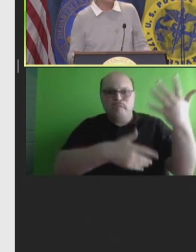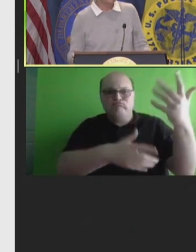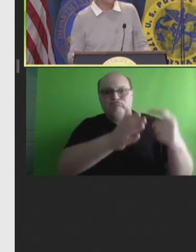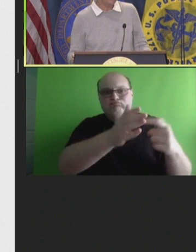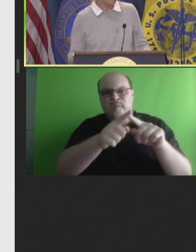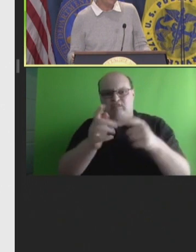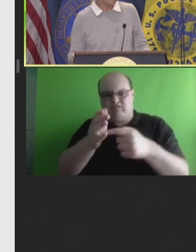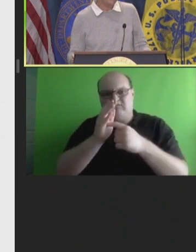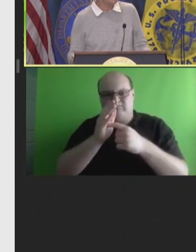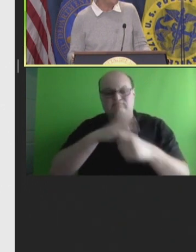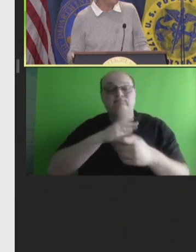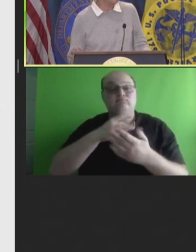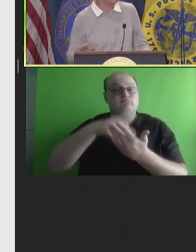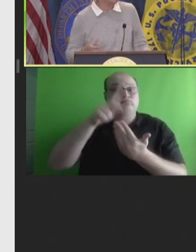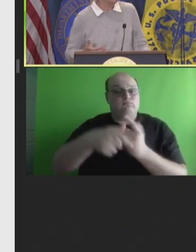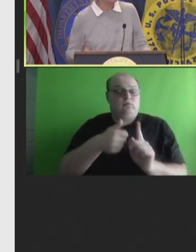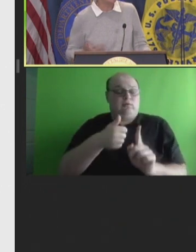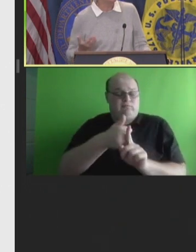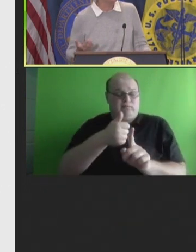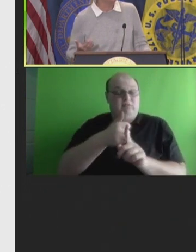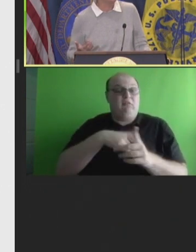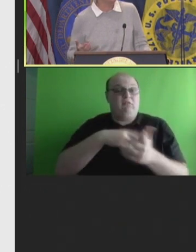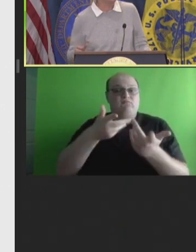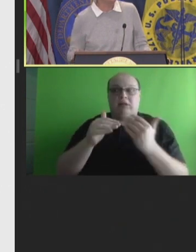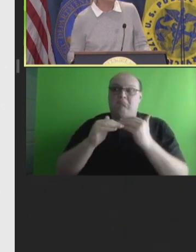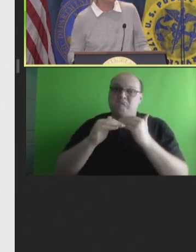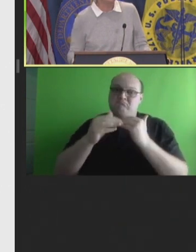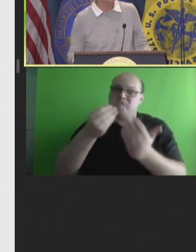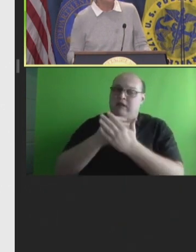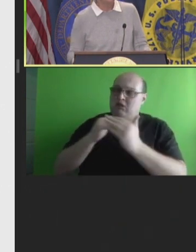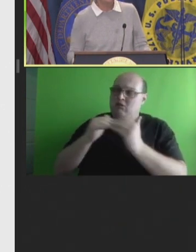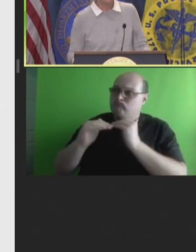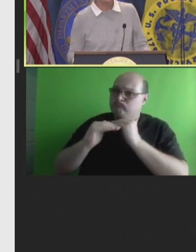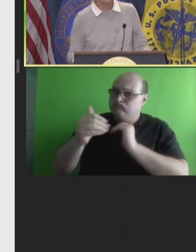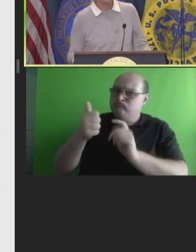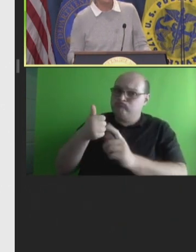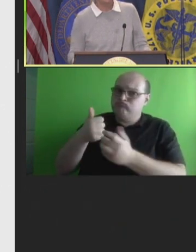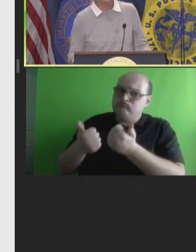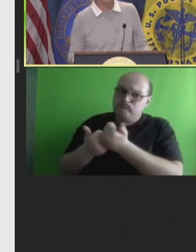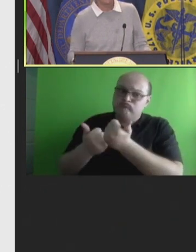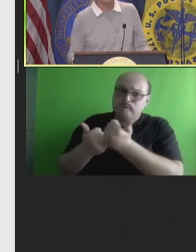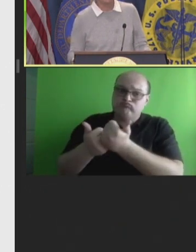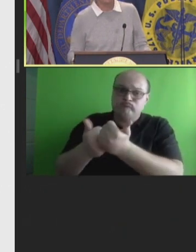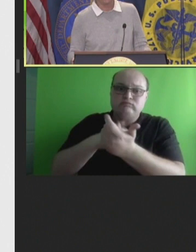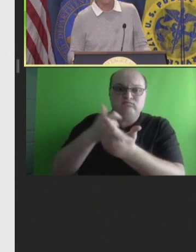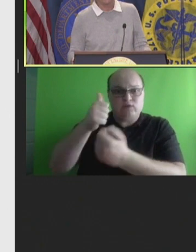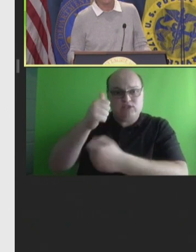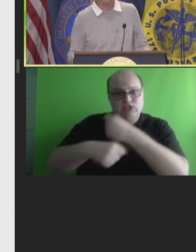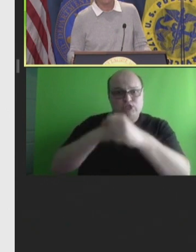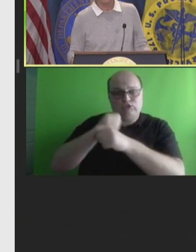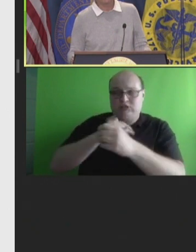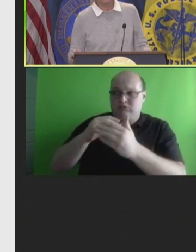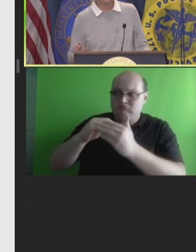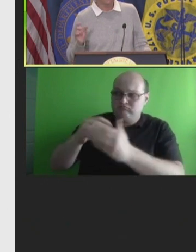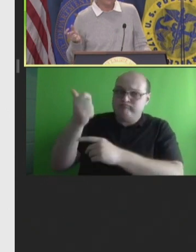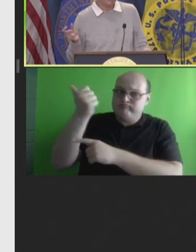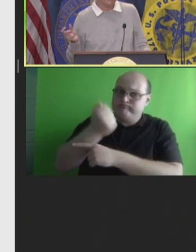The program has, basically, been stably funded for the last 10 years. It has decreased a slight